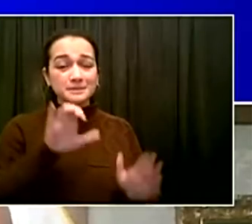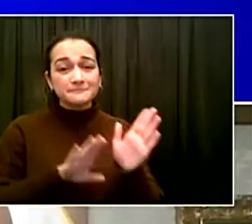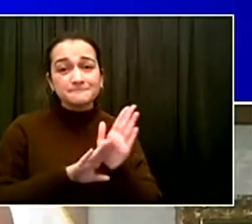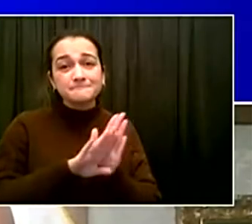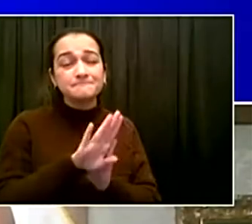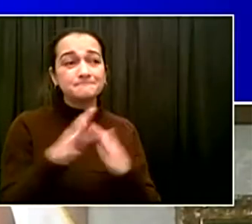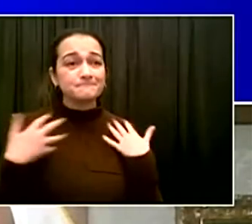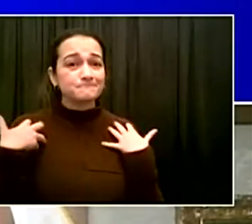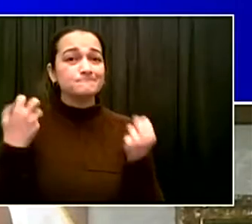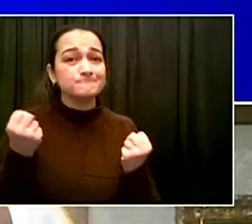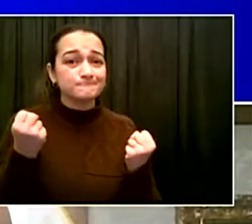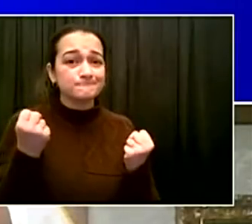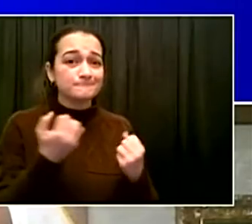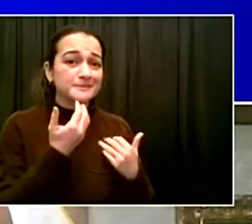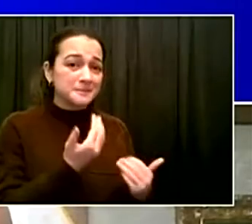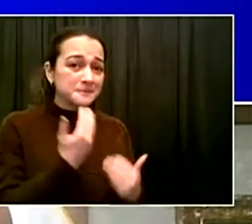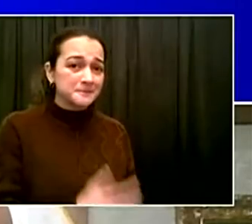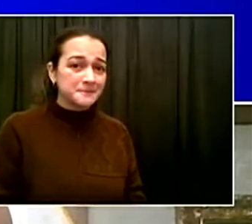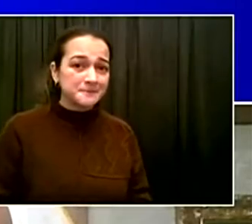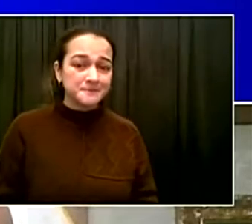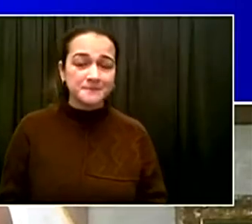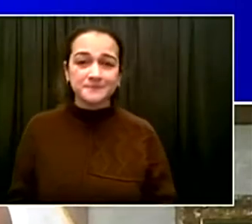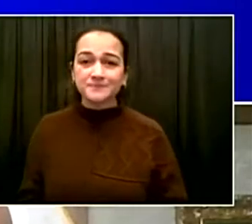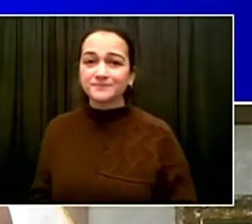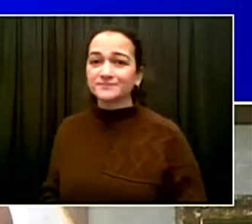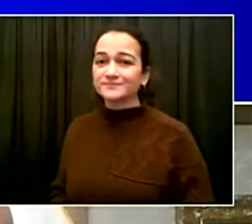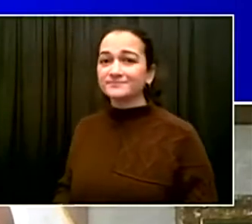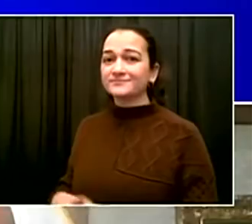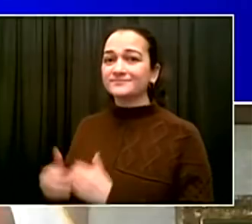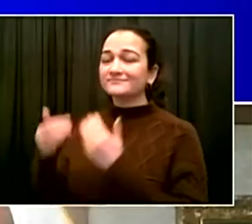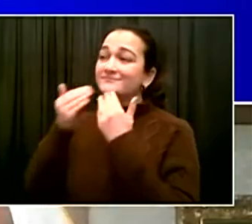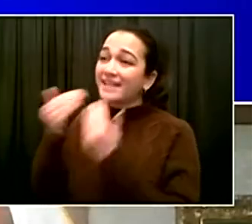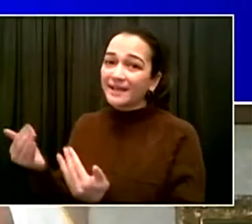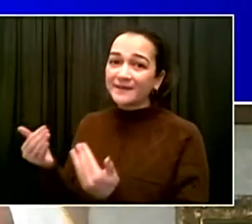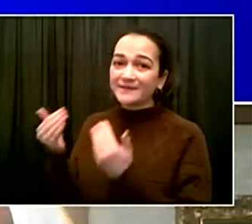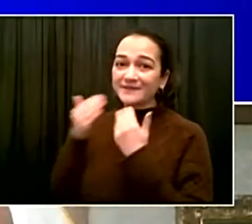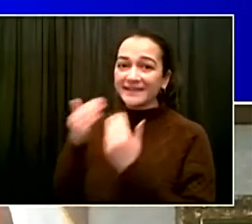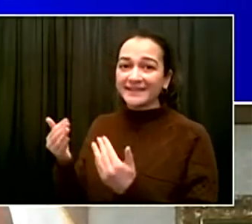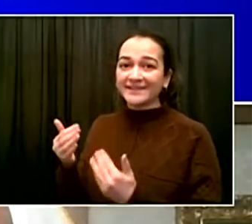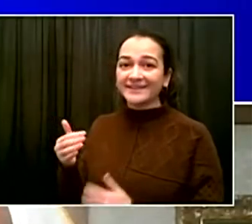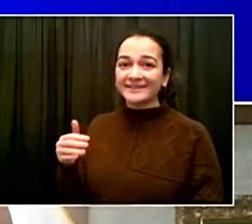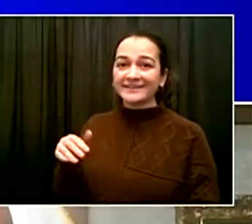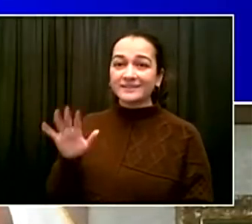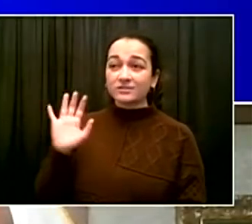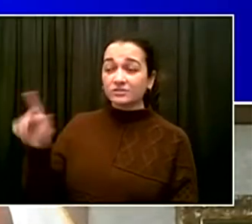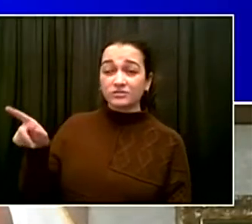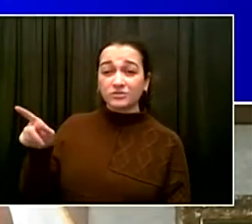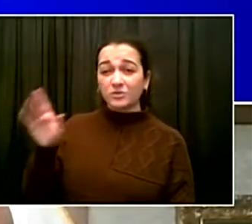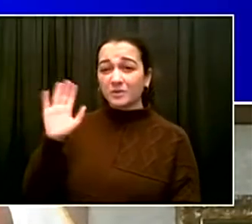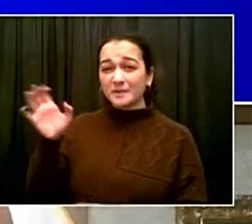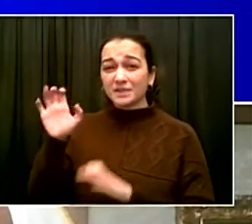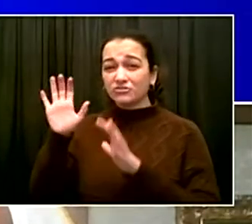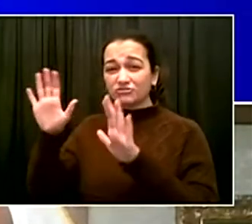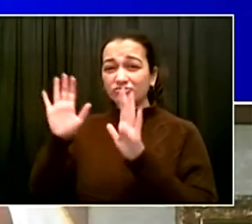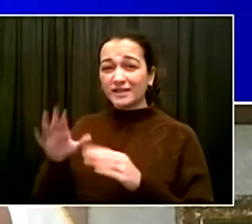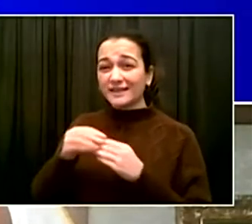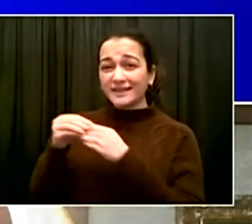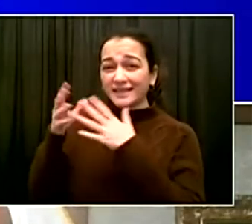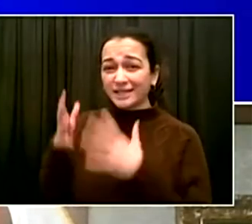MAKE SURE NEW YORKERS ARE SAFE.